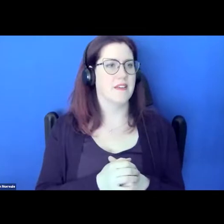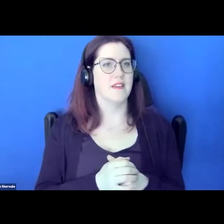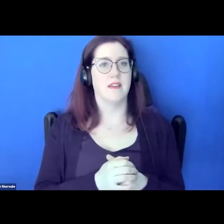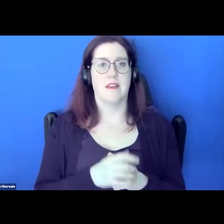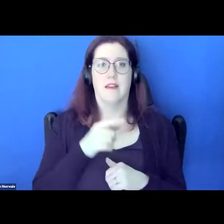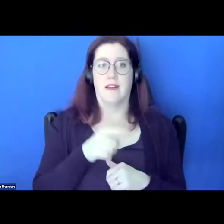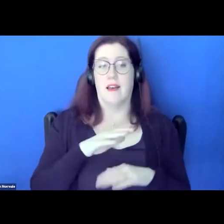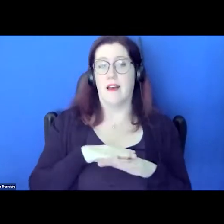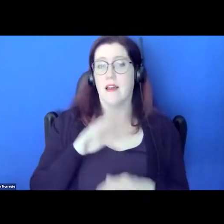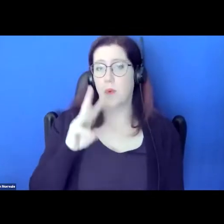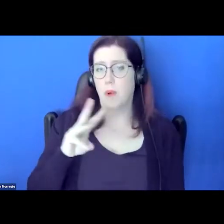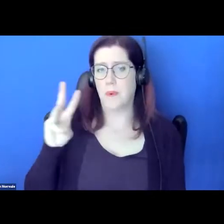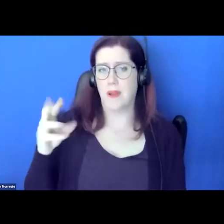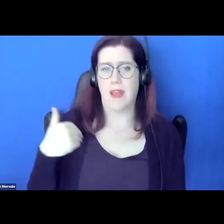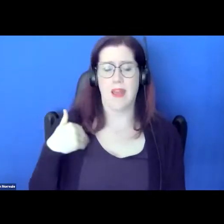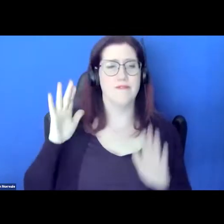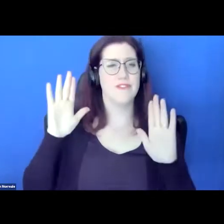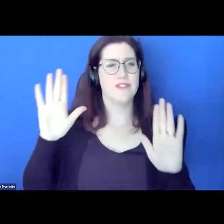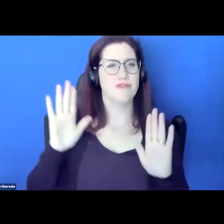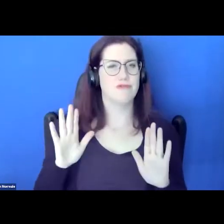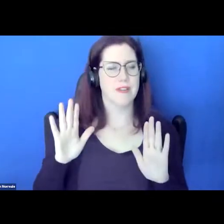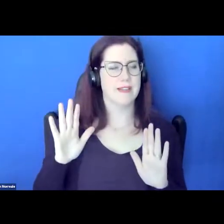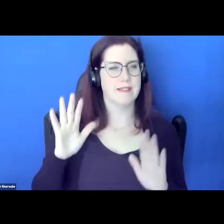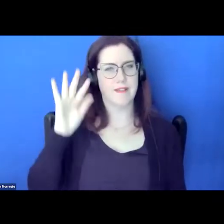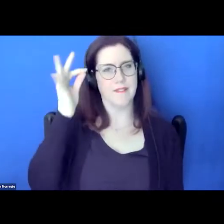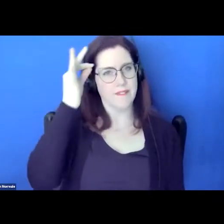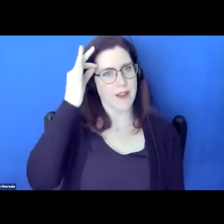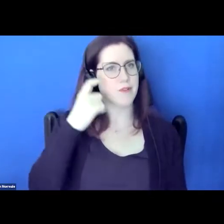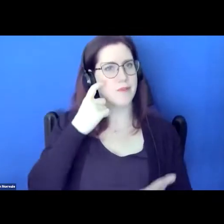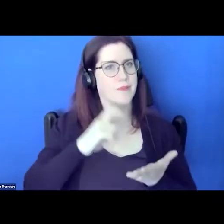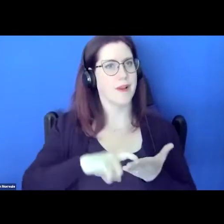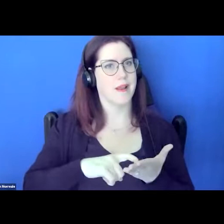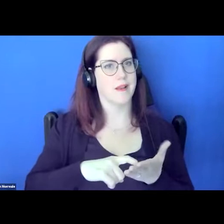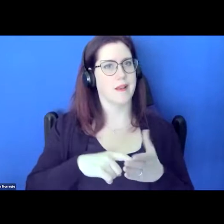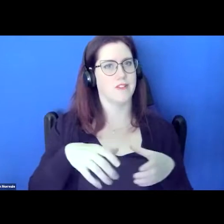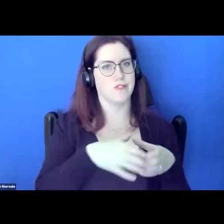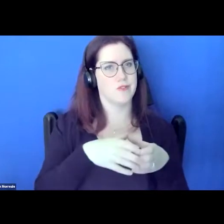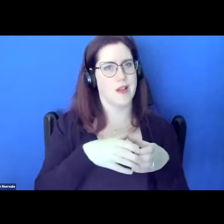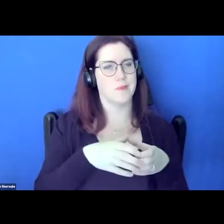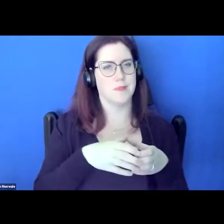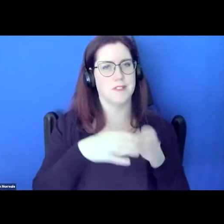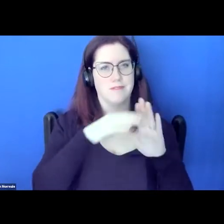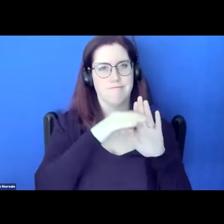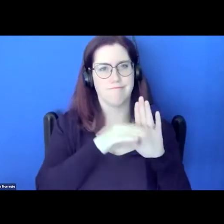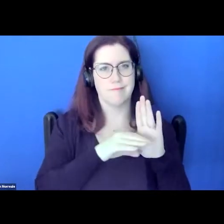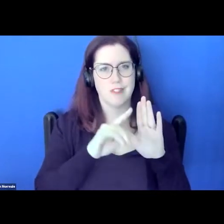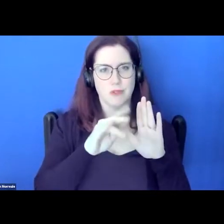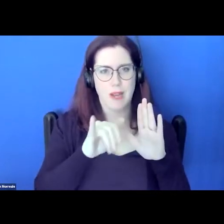So there's a great federal recognized tribes directory at the Bureau of Indian Affairs.